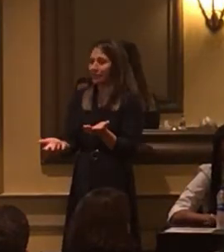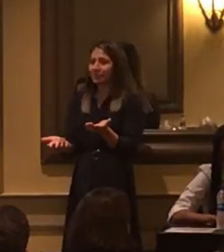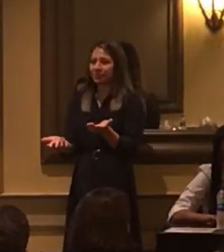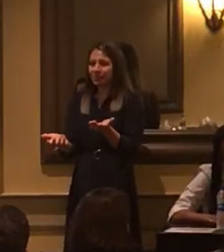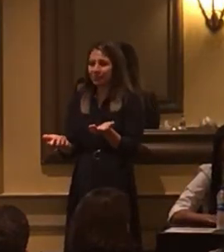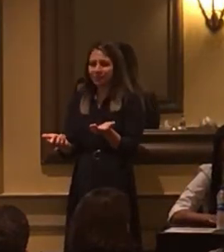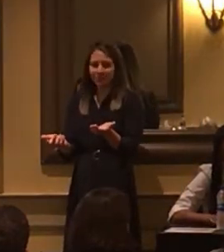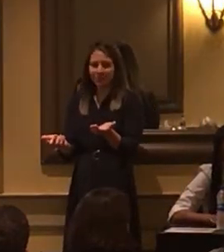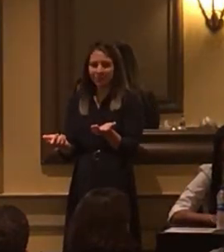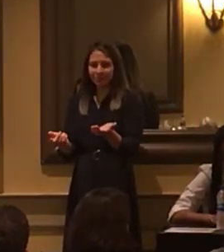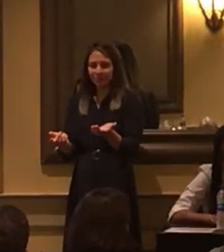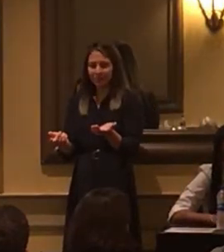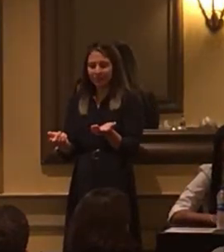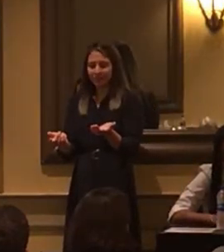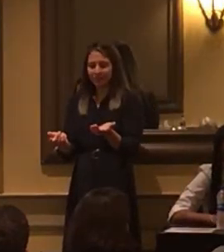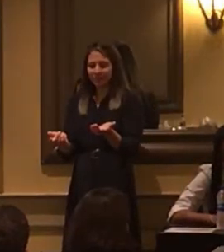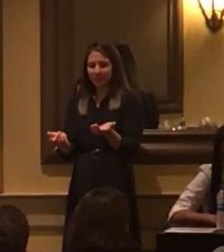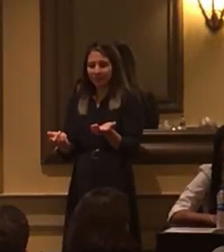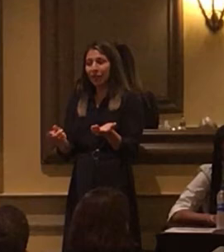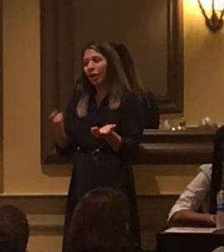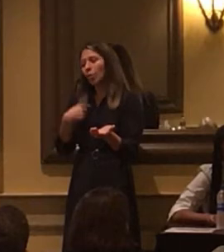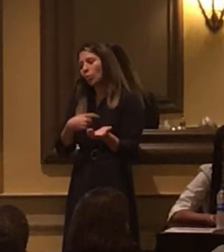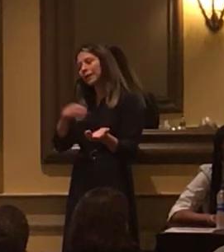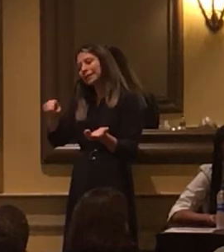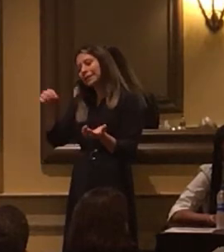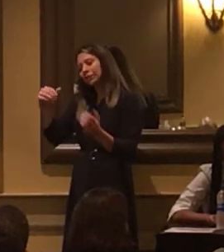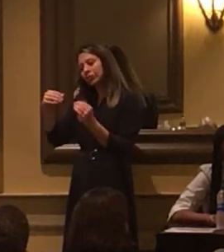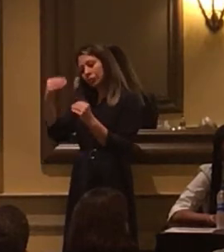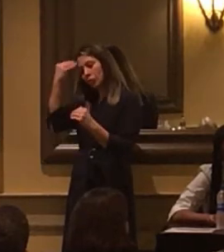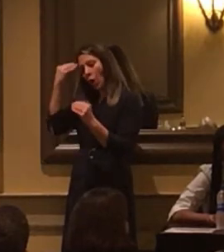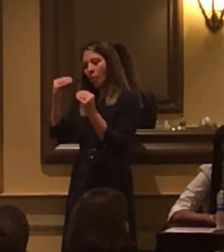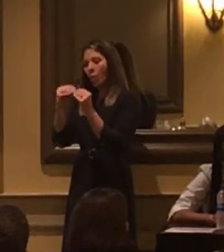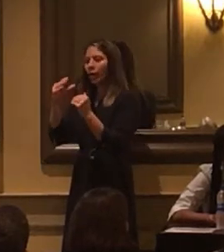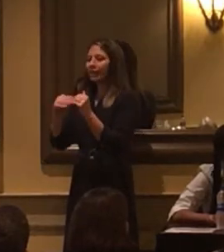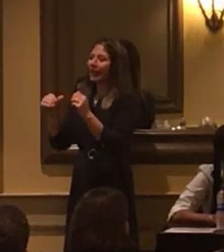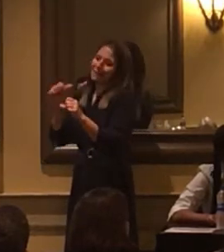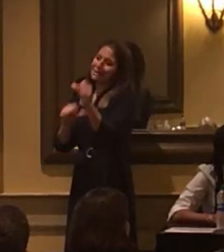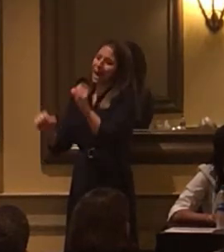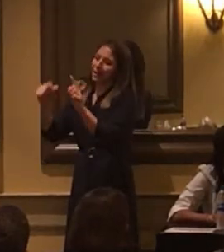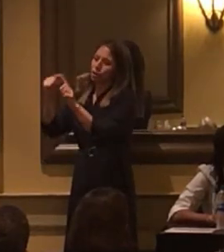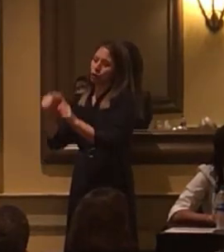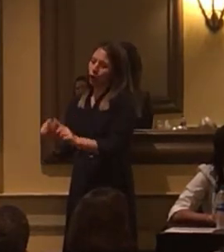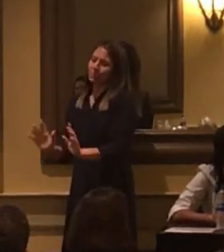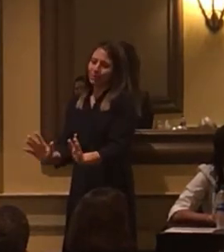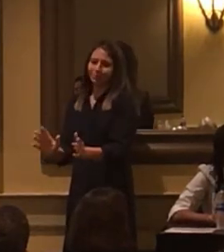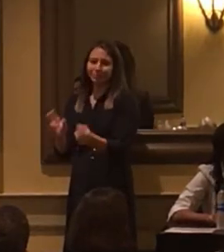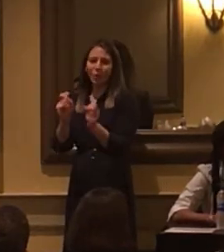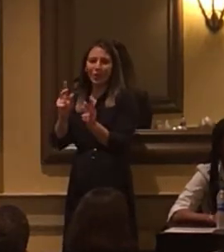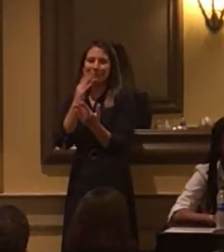more of the mitochondria, the power . Thank you.